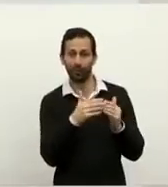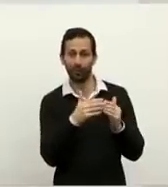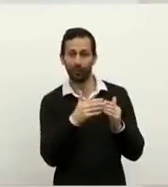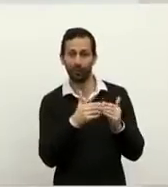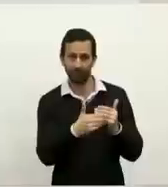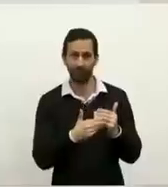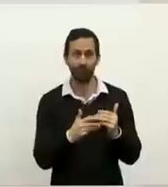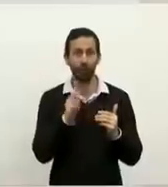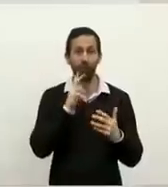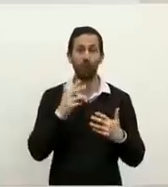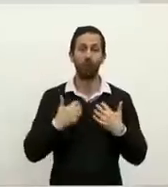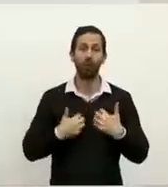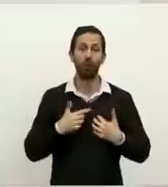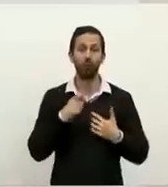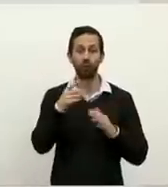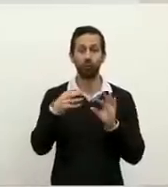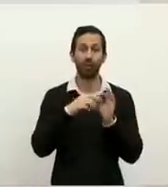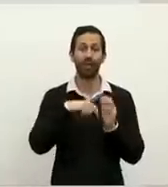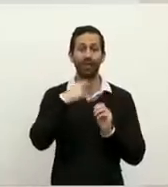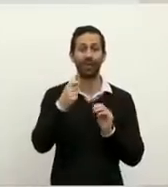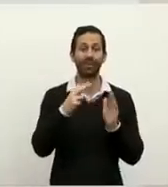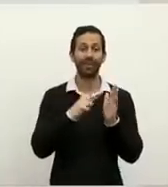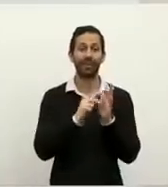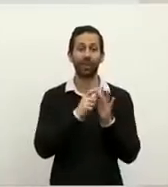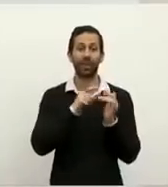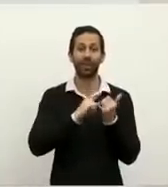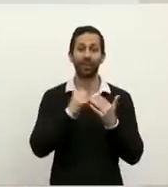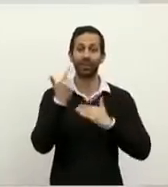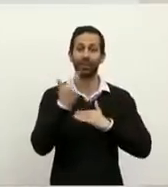We look forward to you joining us at our next NDIS webinar.